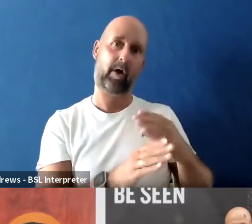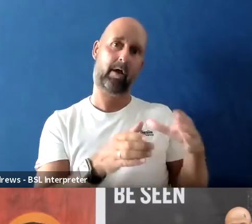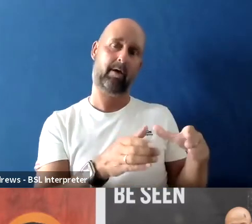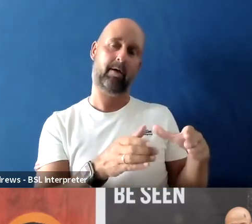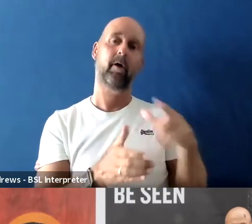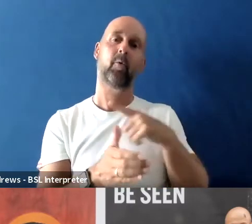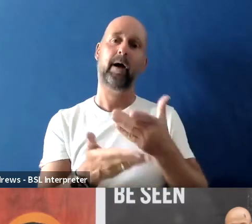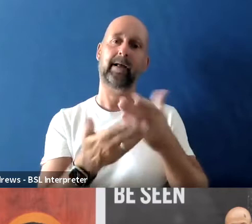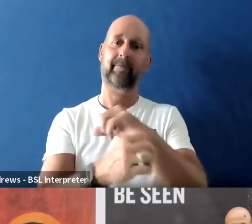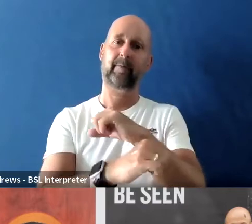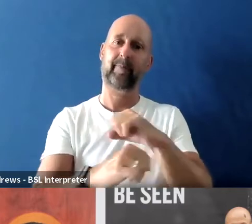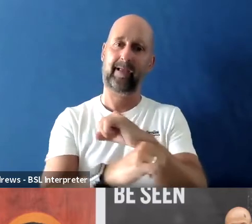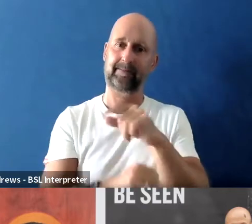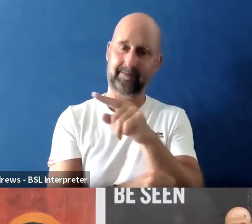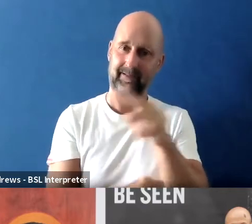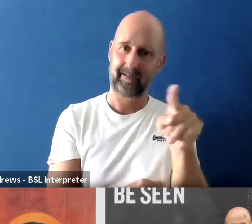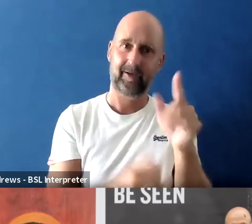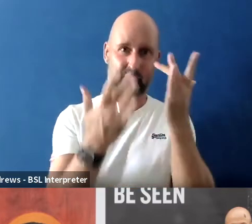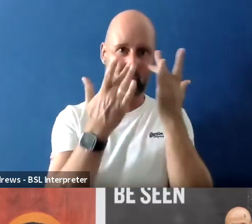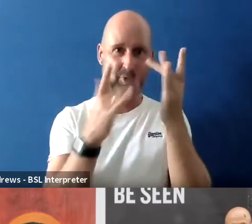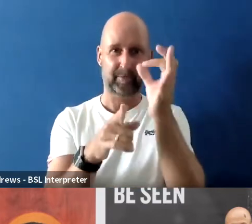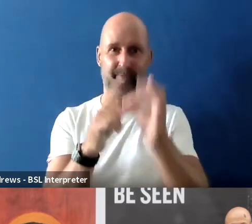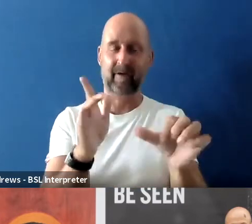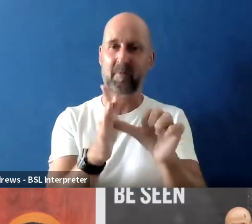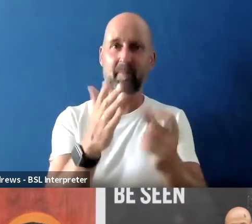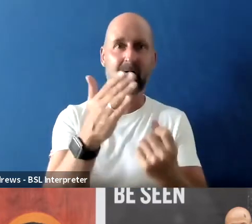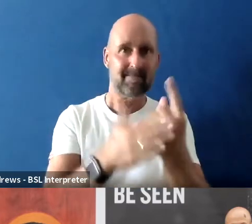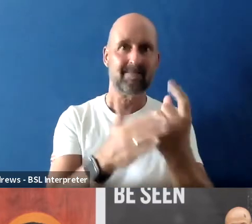to address some of the specific issues we have been grappling with head on through our work.